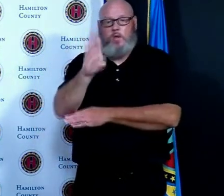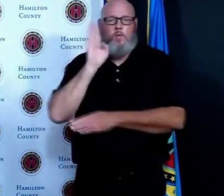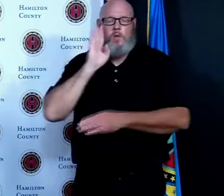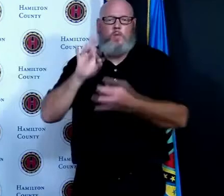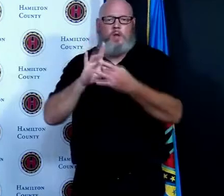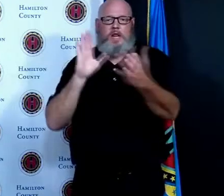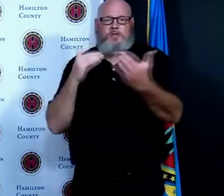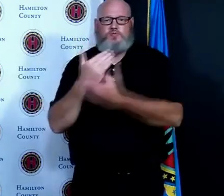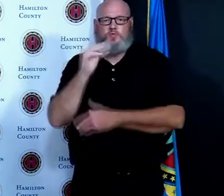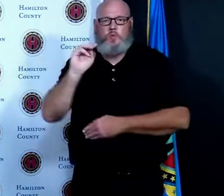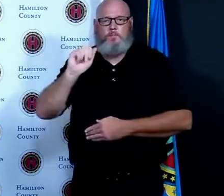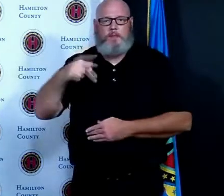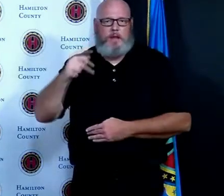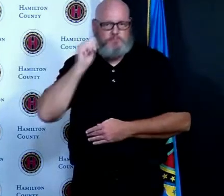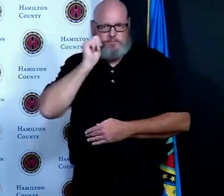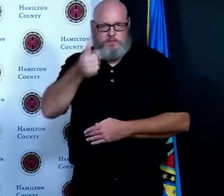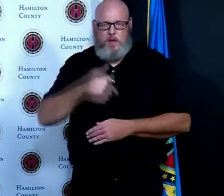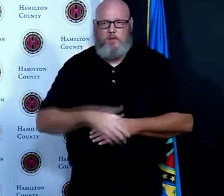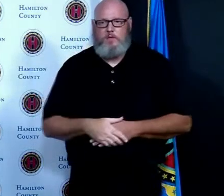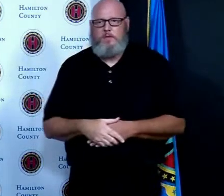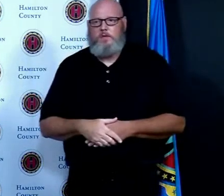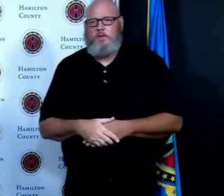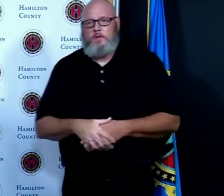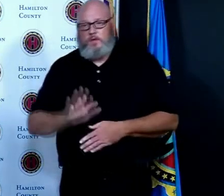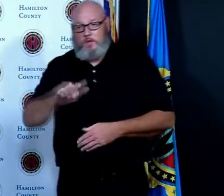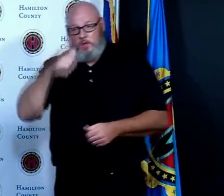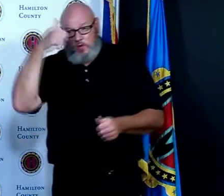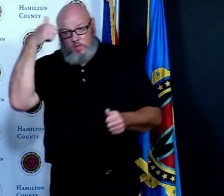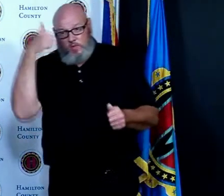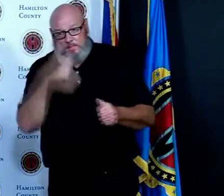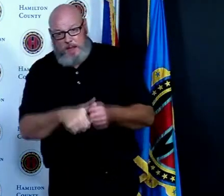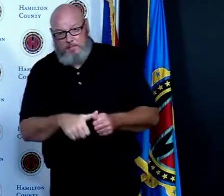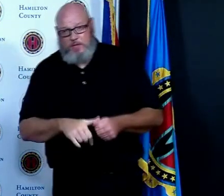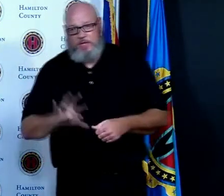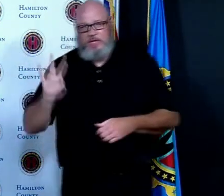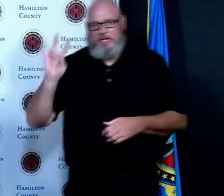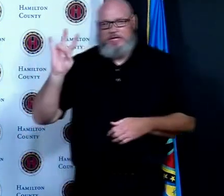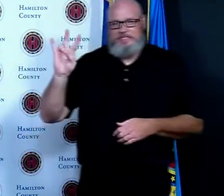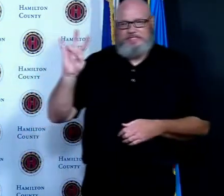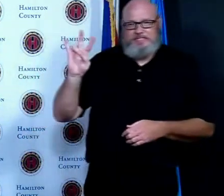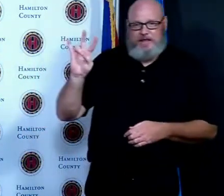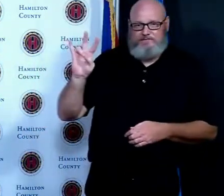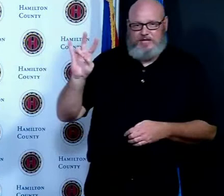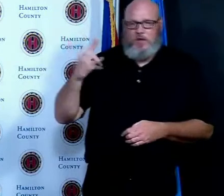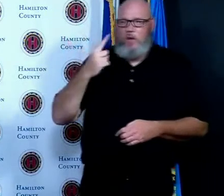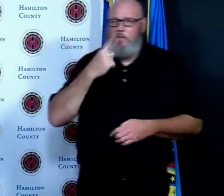has seven indicators and we have been sitting with five of those seven indicators flagged and